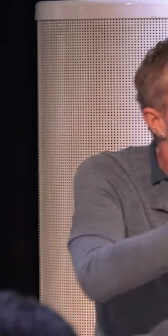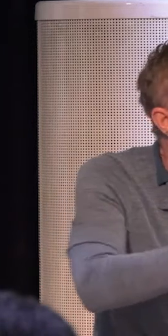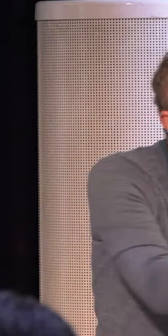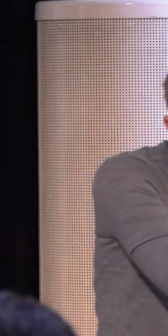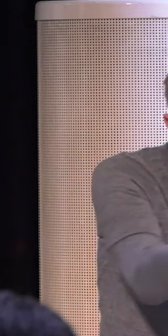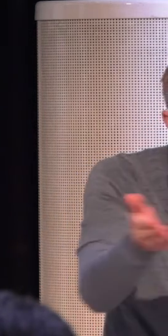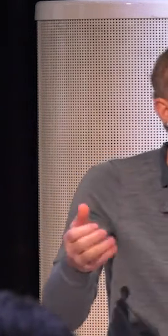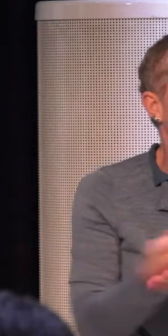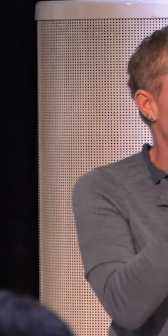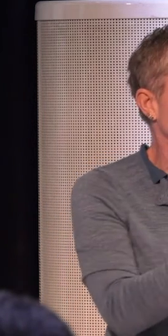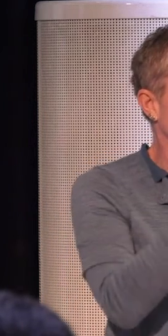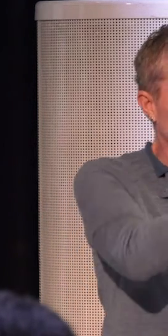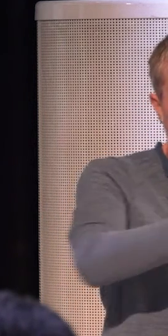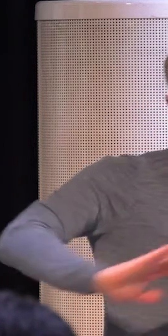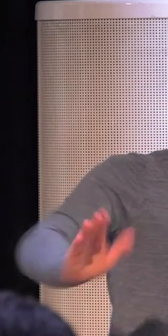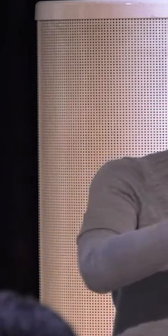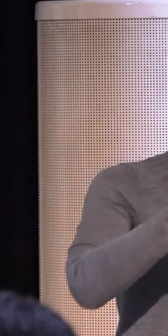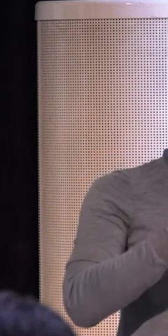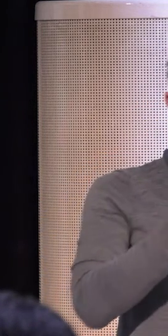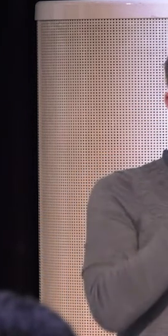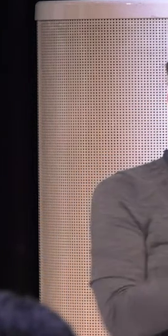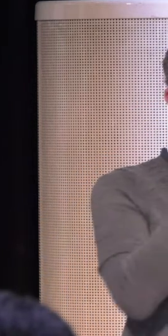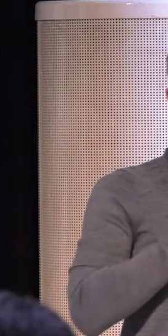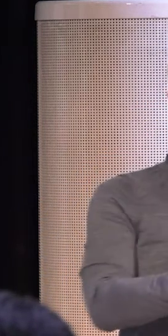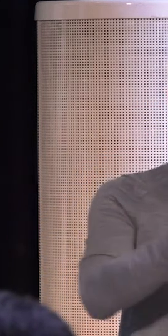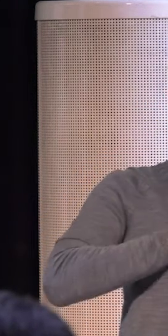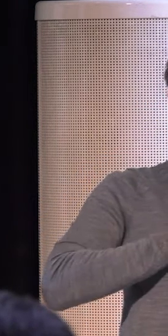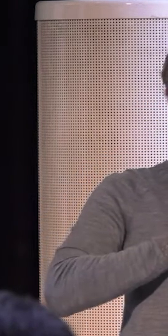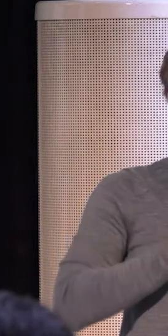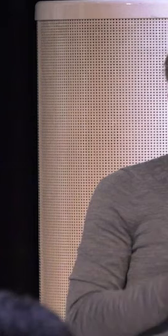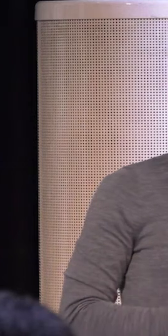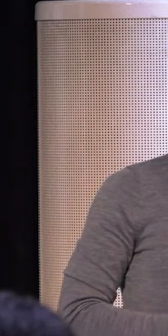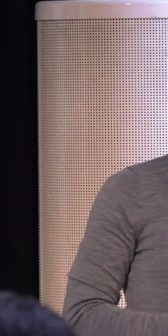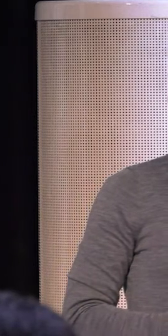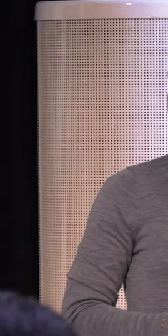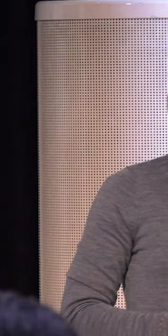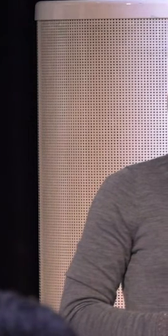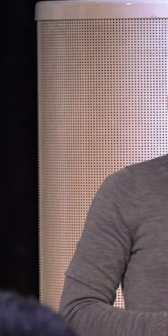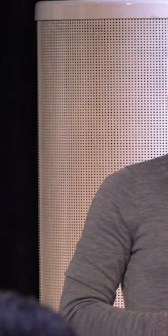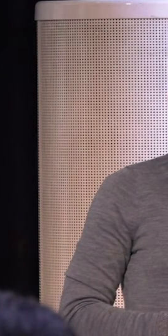to gain a recognition for their artistic achievements. Next slide.